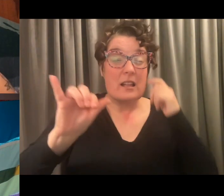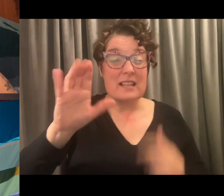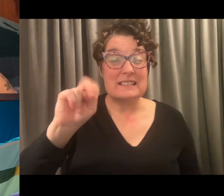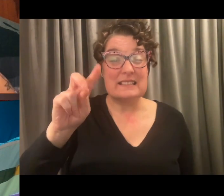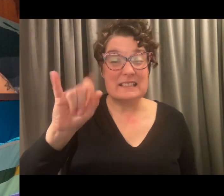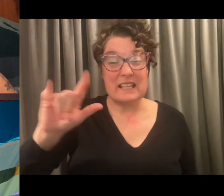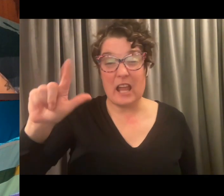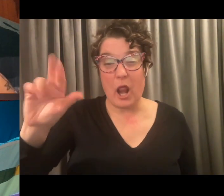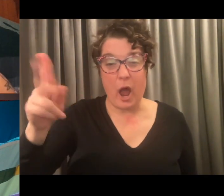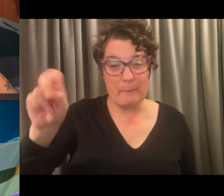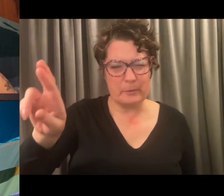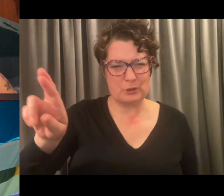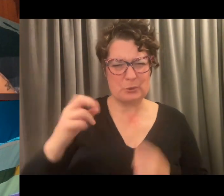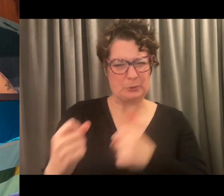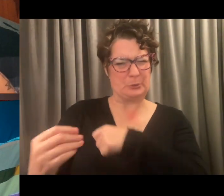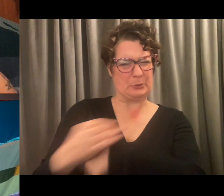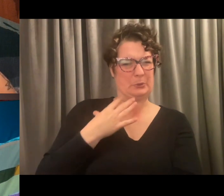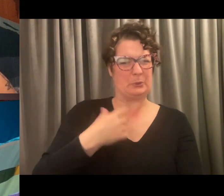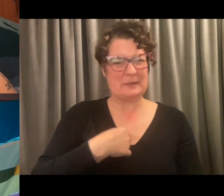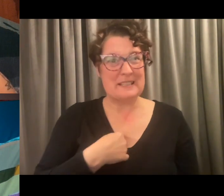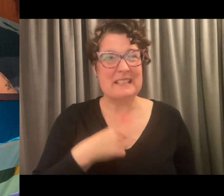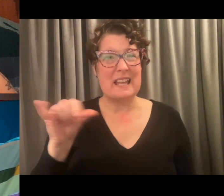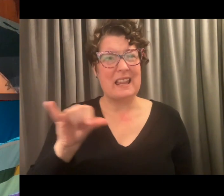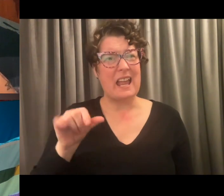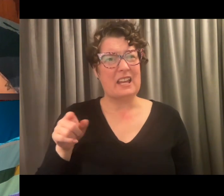she is cisgender, and also there's something about her gender that